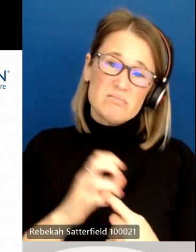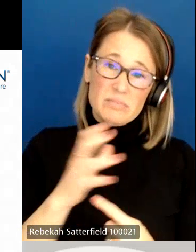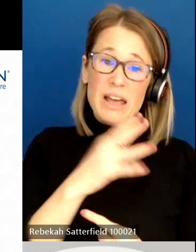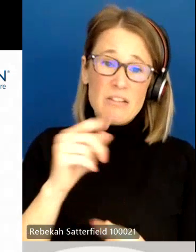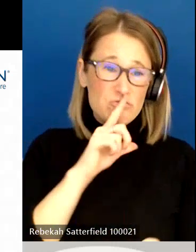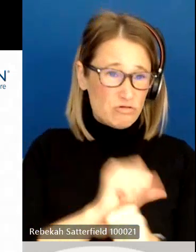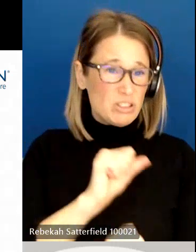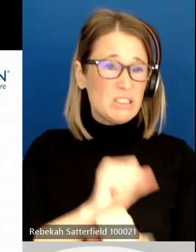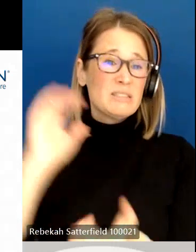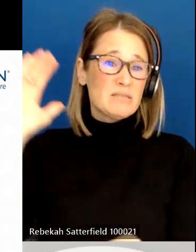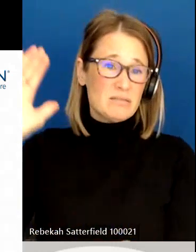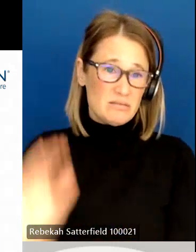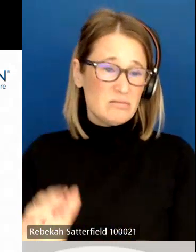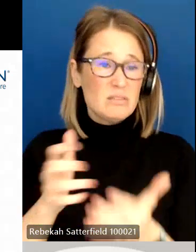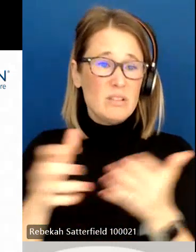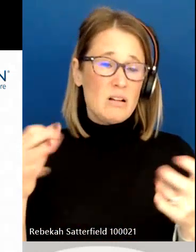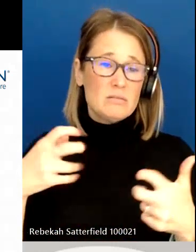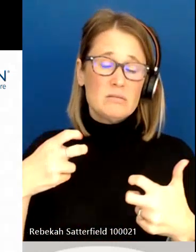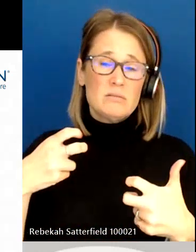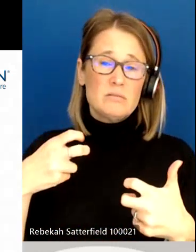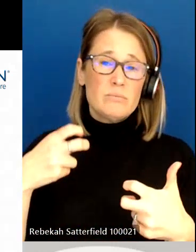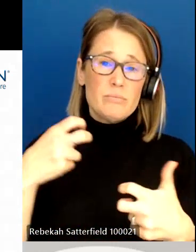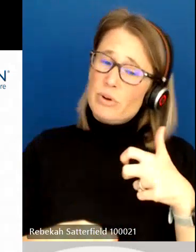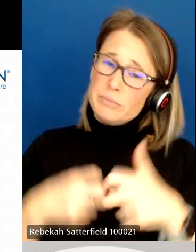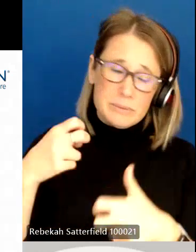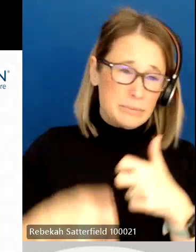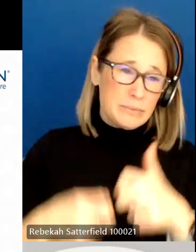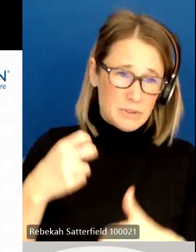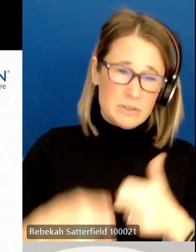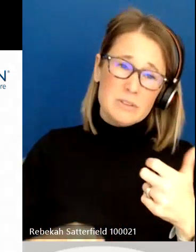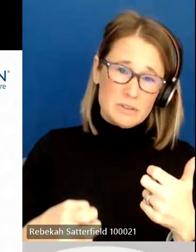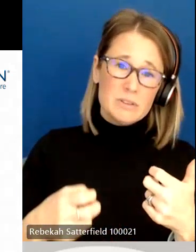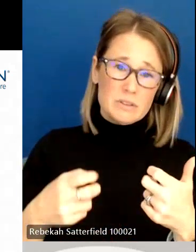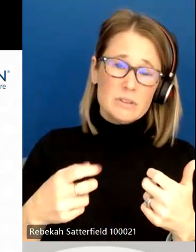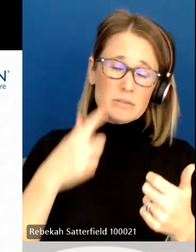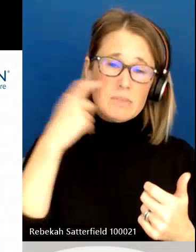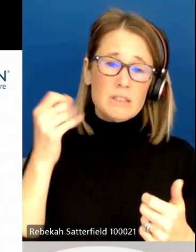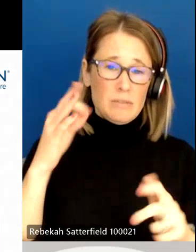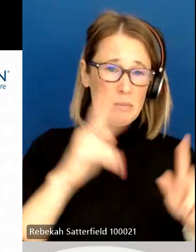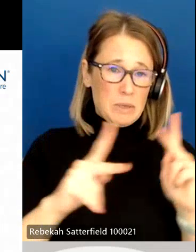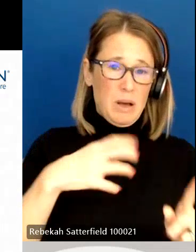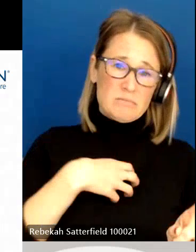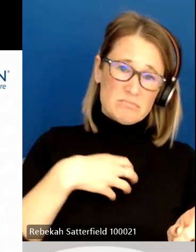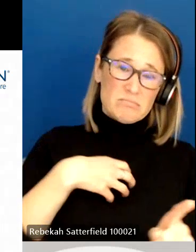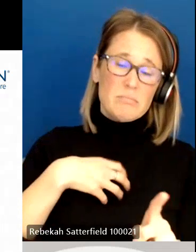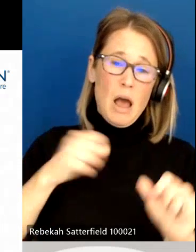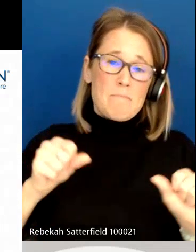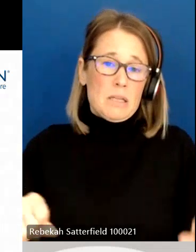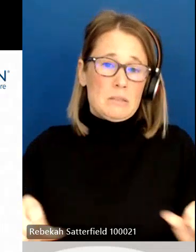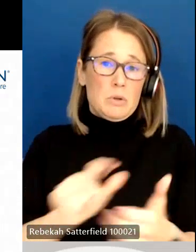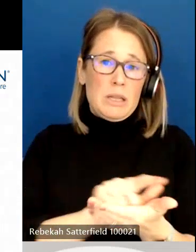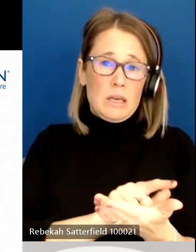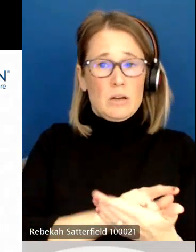so several of the issues that I had with patient complaints and potential legal action um so just